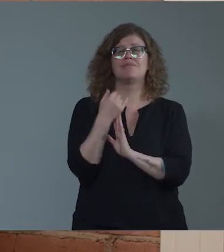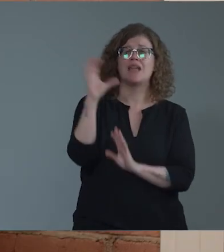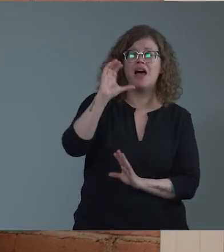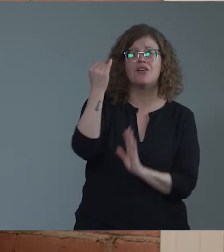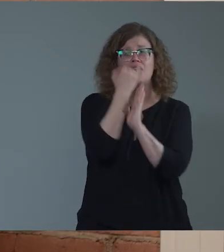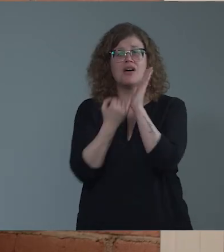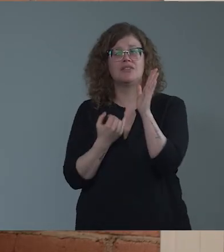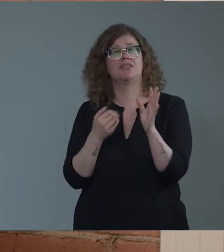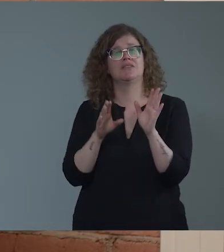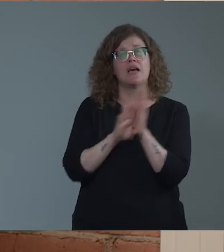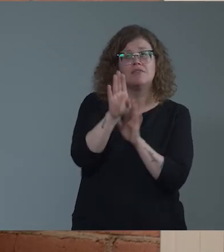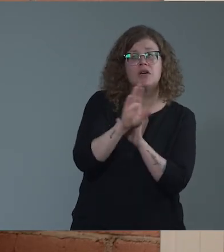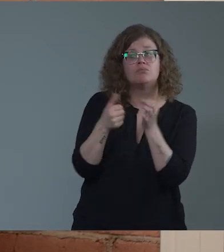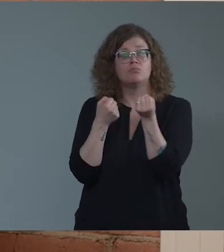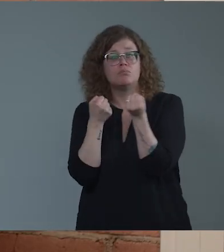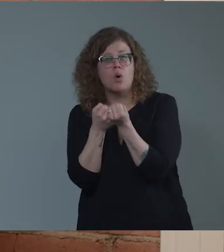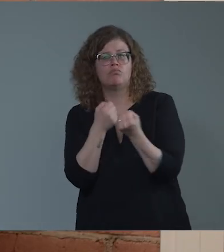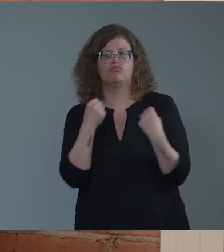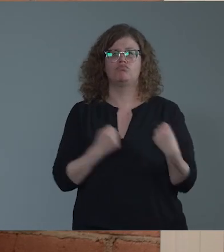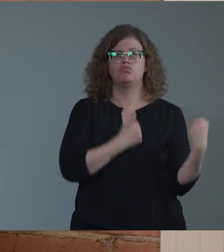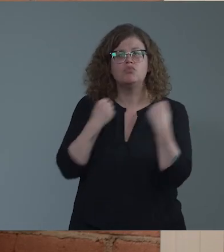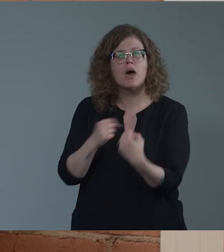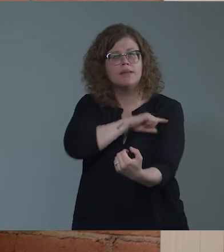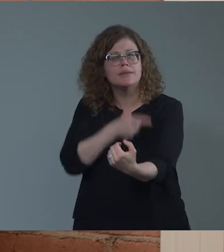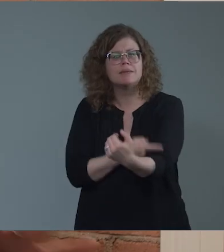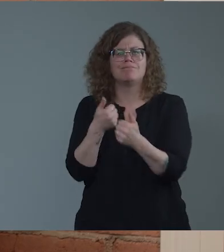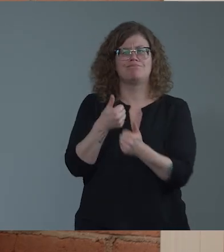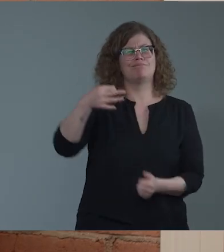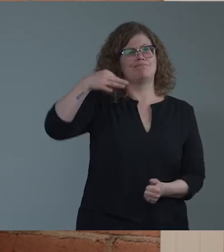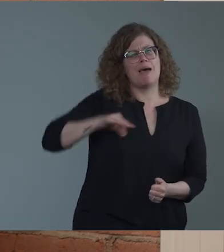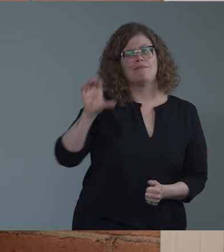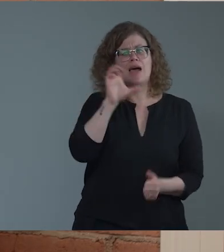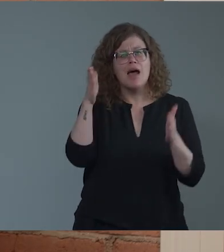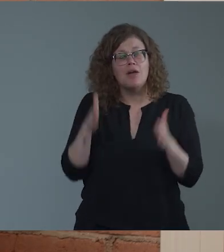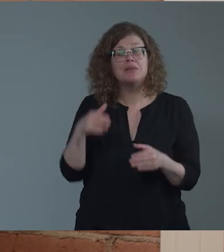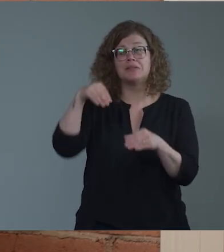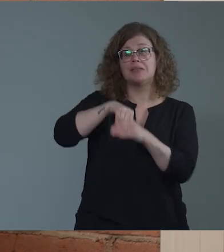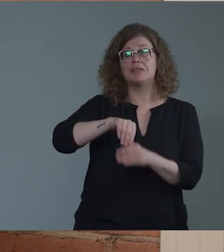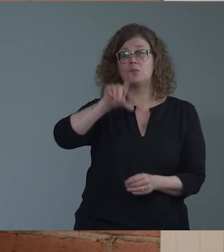In 2021, the City of Calgary moved their public art program to Calgary Arts Development for implementation.